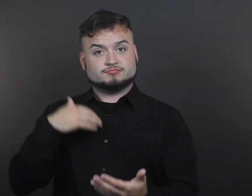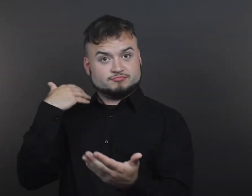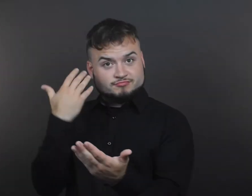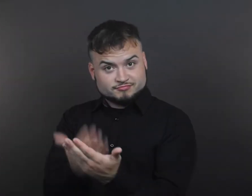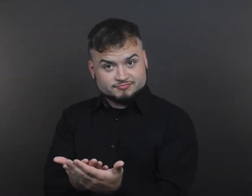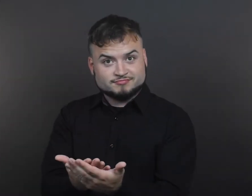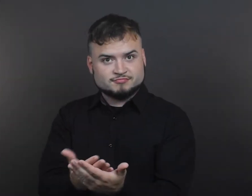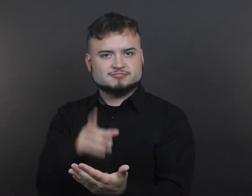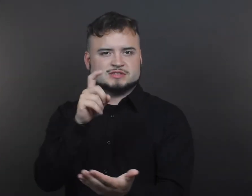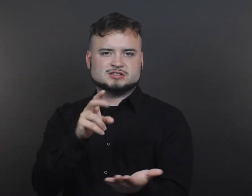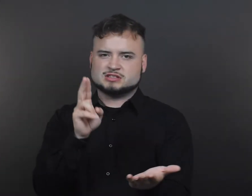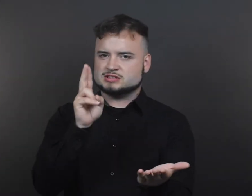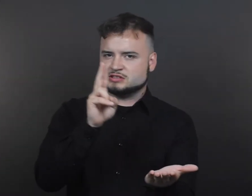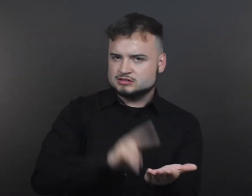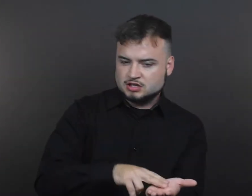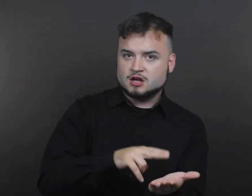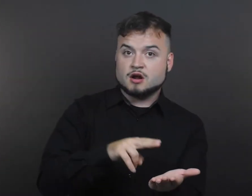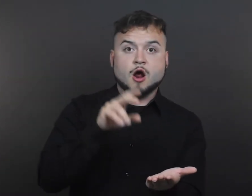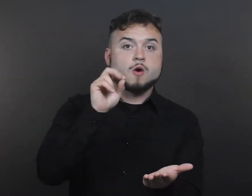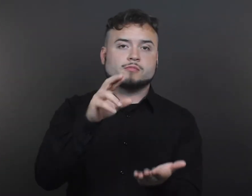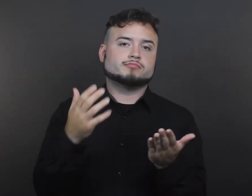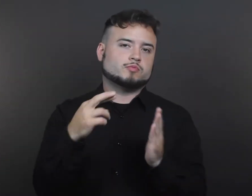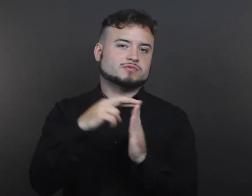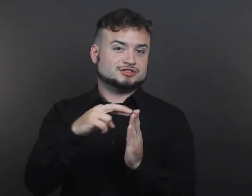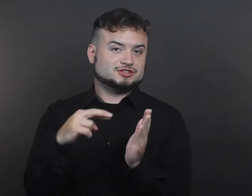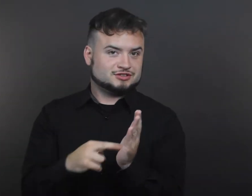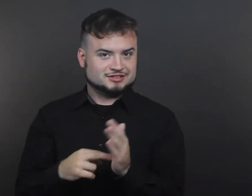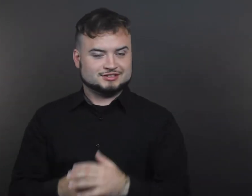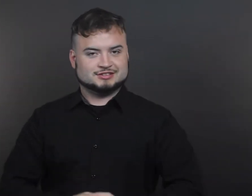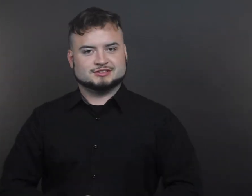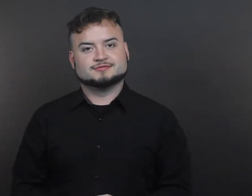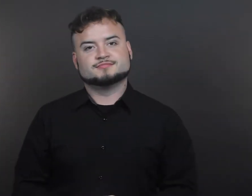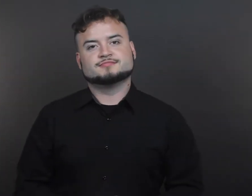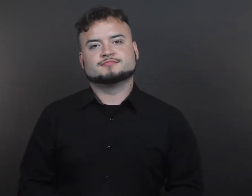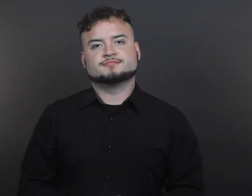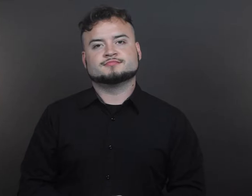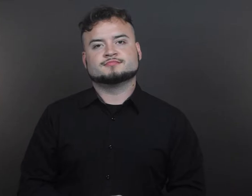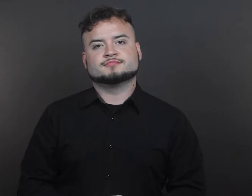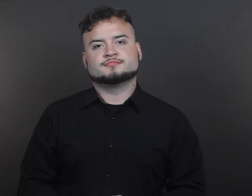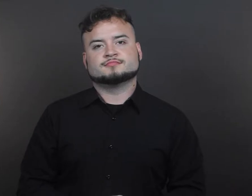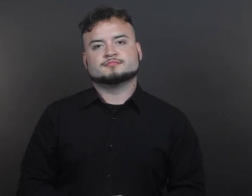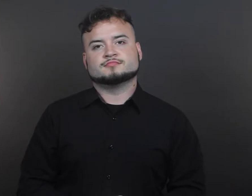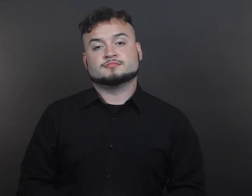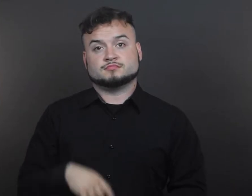Sign in or register.